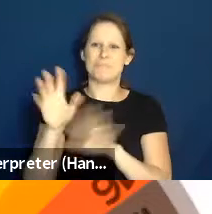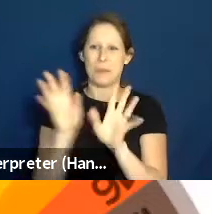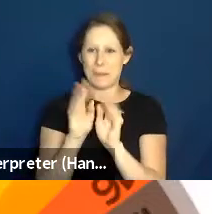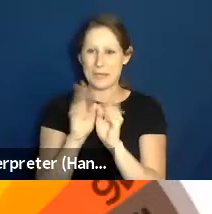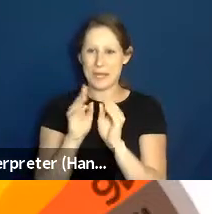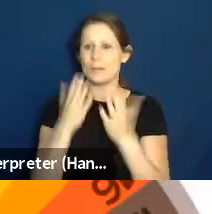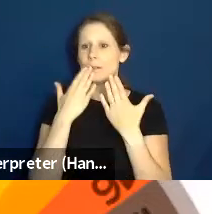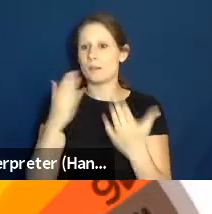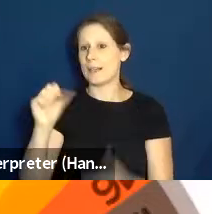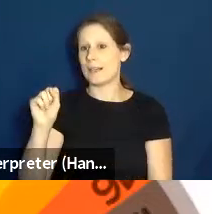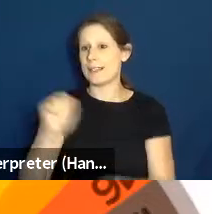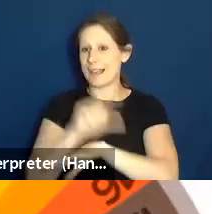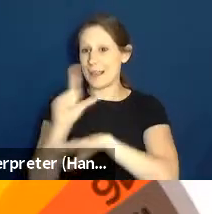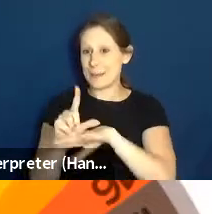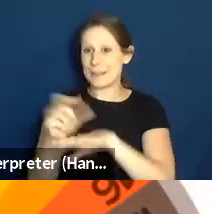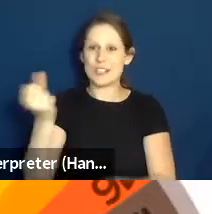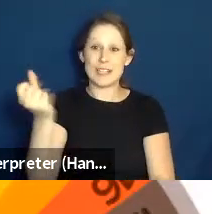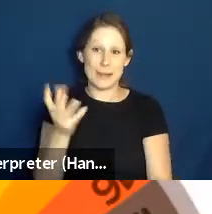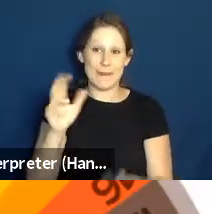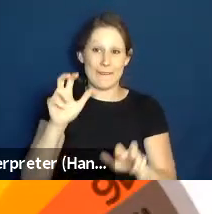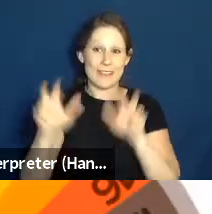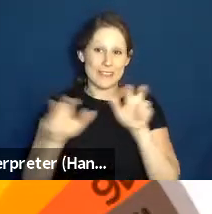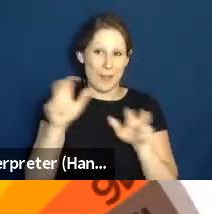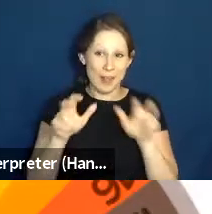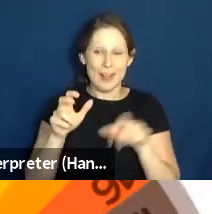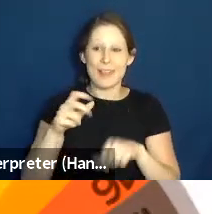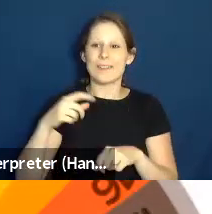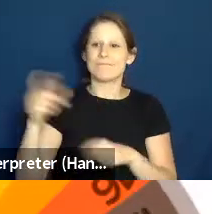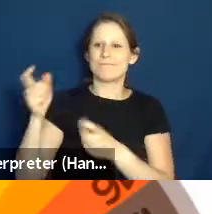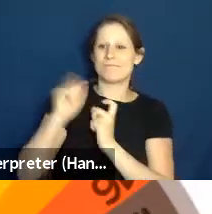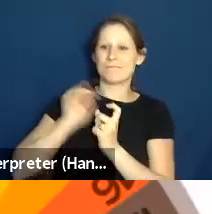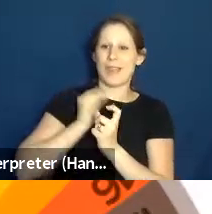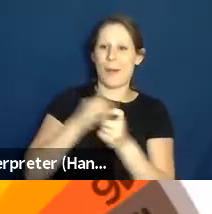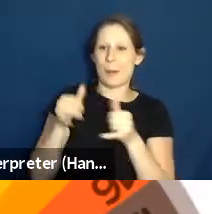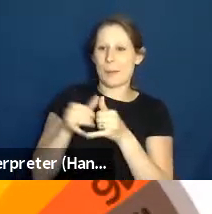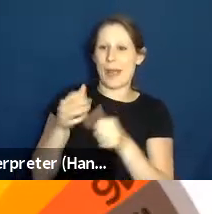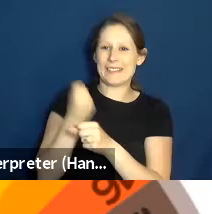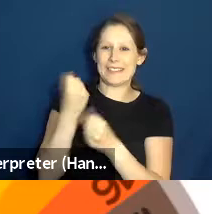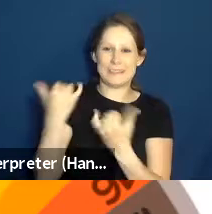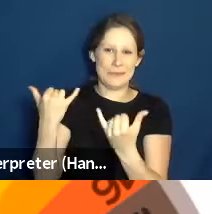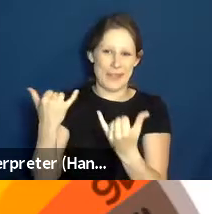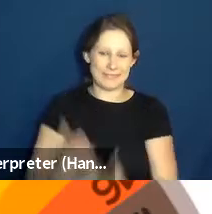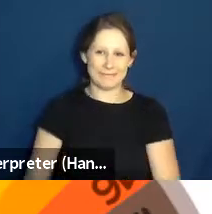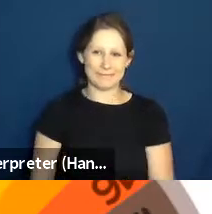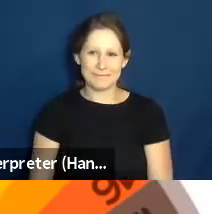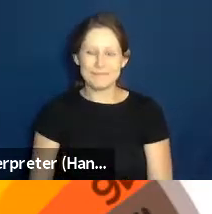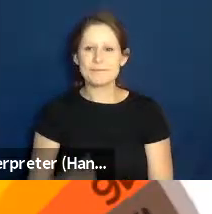Shakespeare festival, for donating our prize today. I'm going to stop sharing